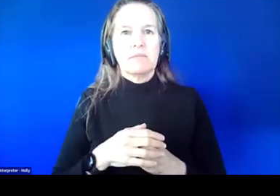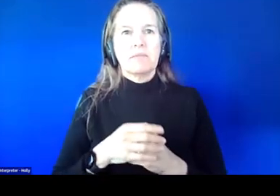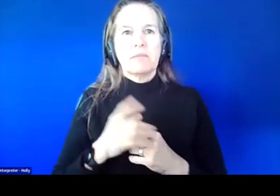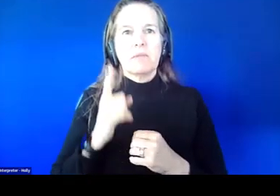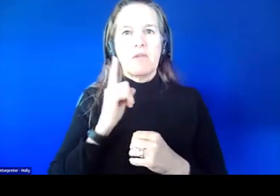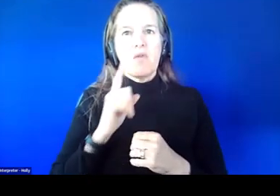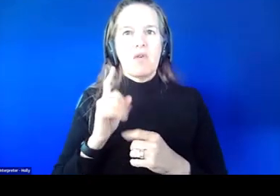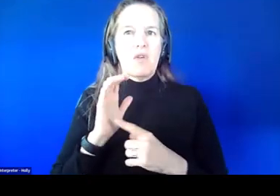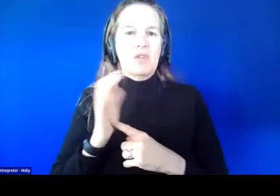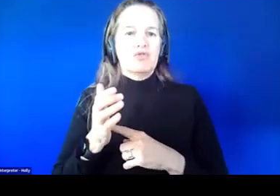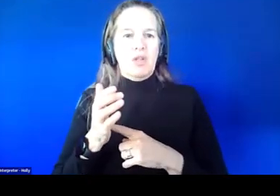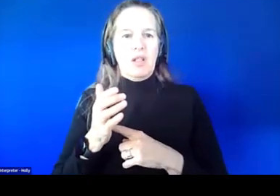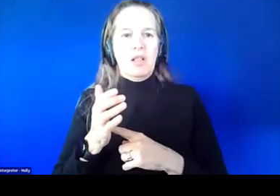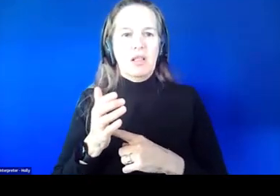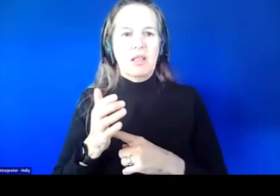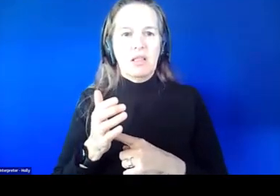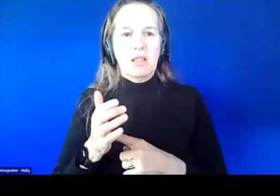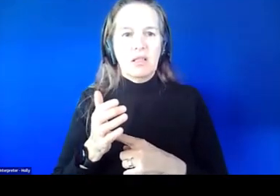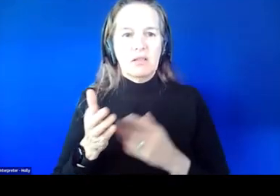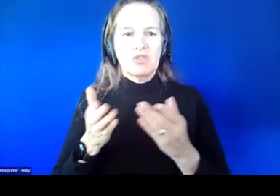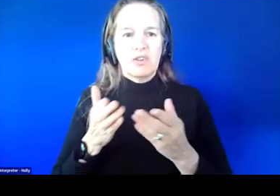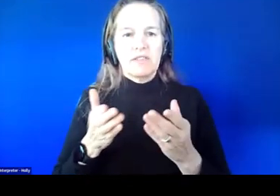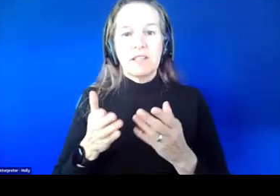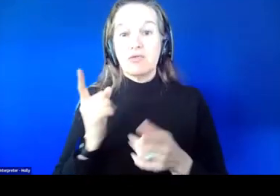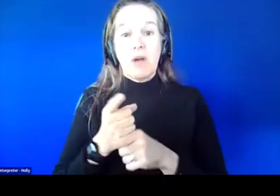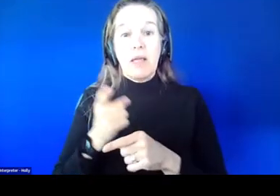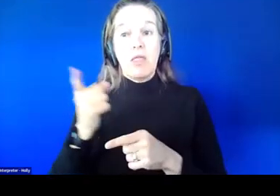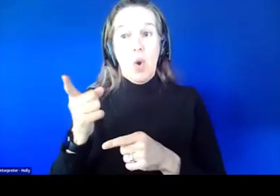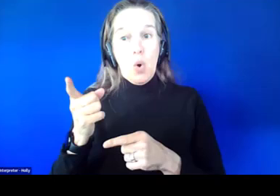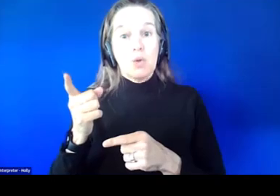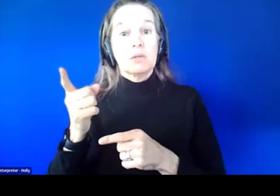right? That culture, tribes are embedding culture in those plans.